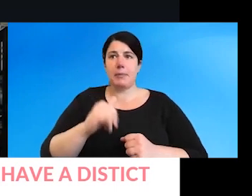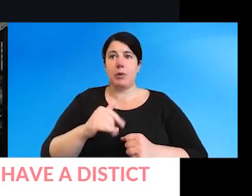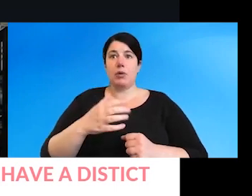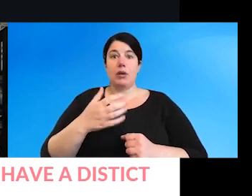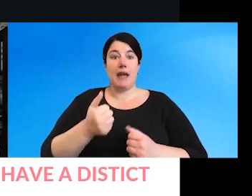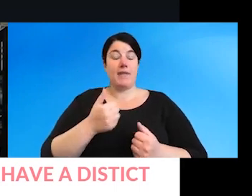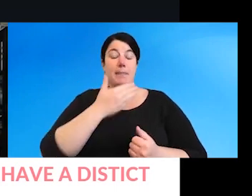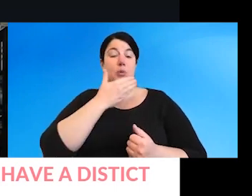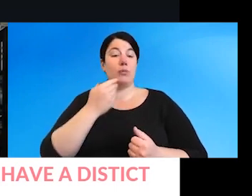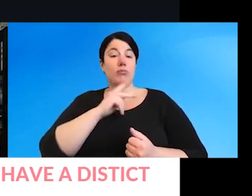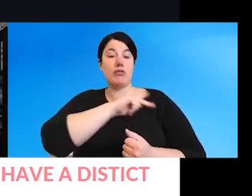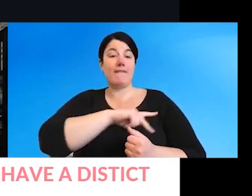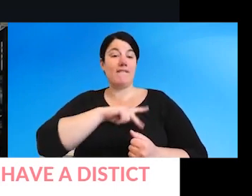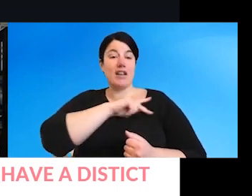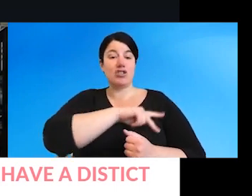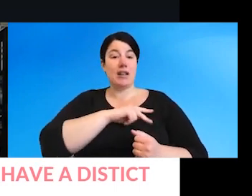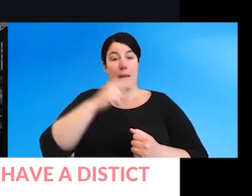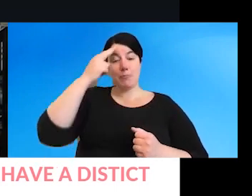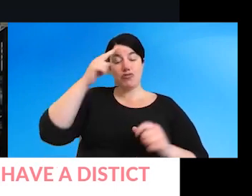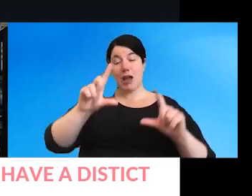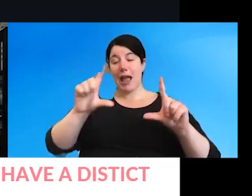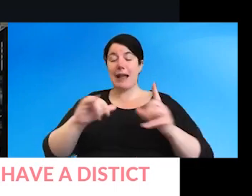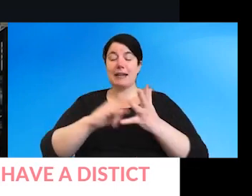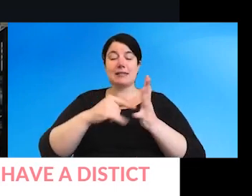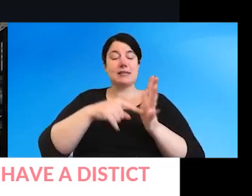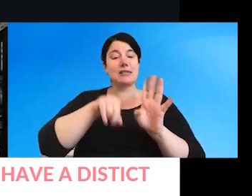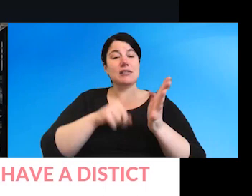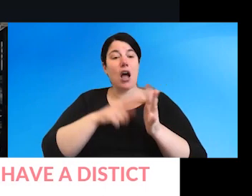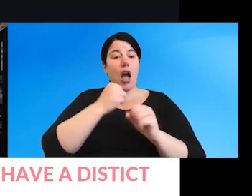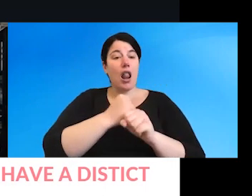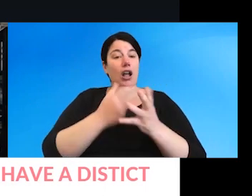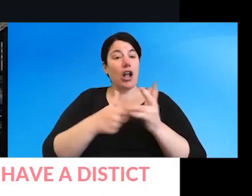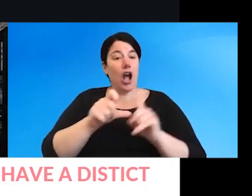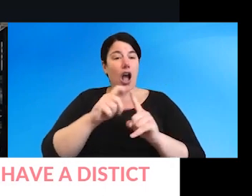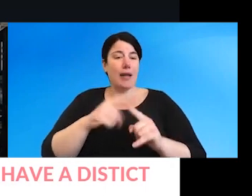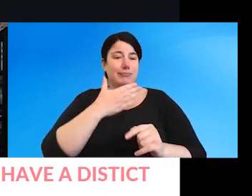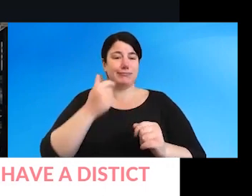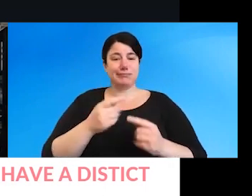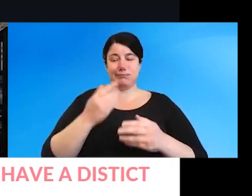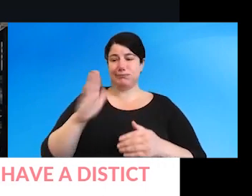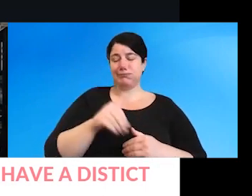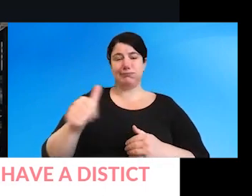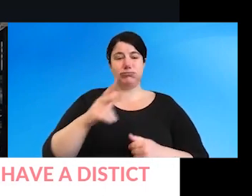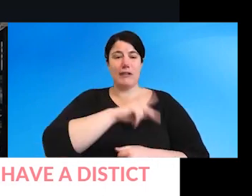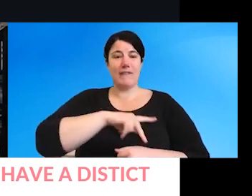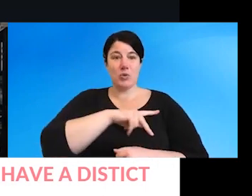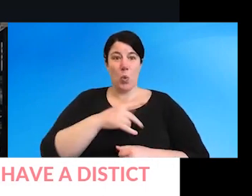designed brand, and style guide, and it's all very clear and put out, or you may not have thought about it before. But you have a brand,